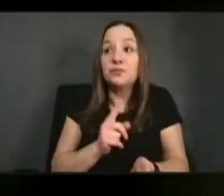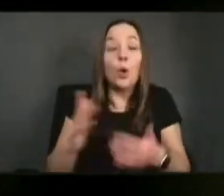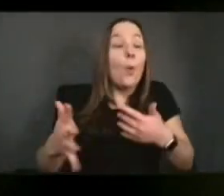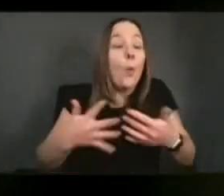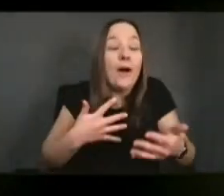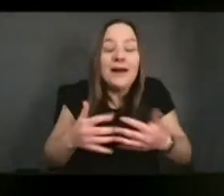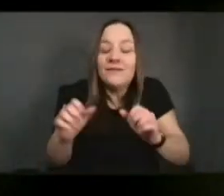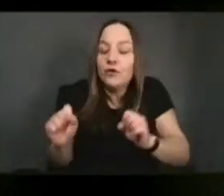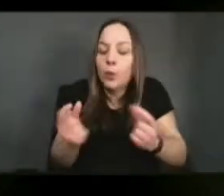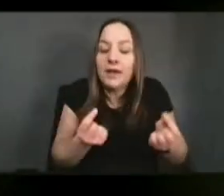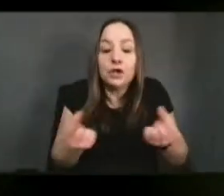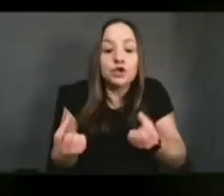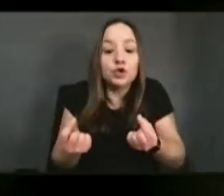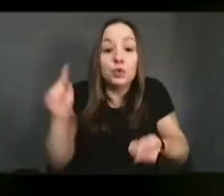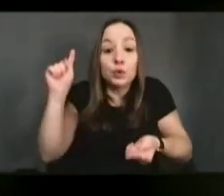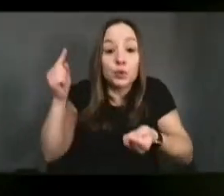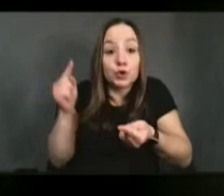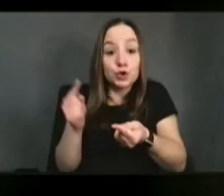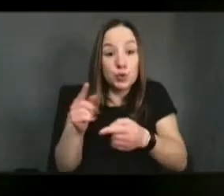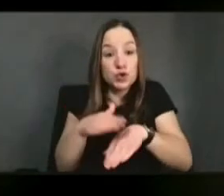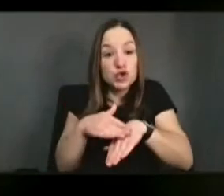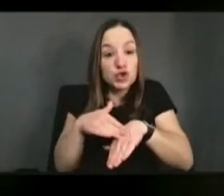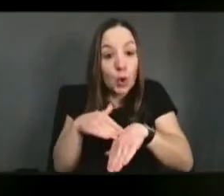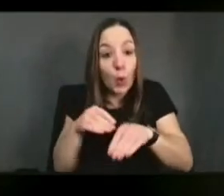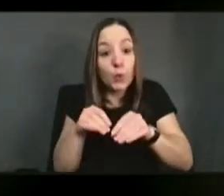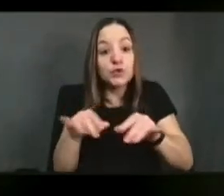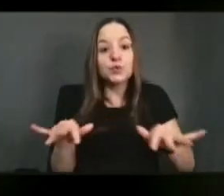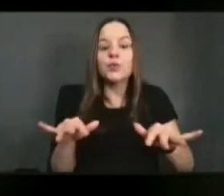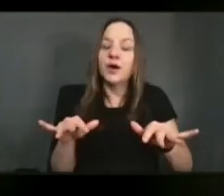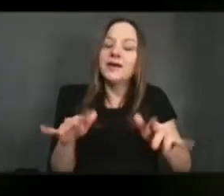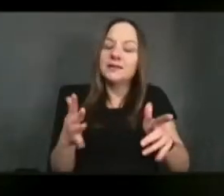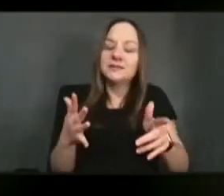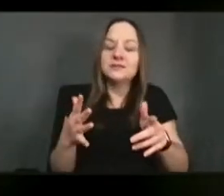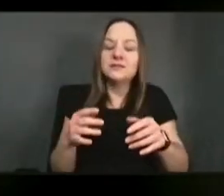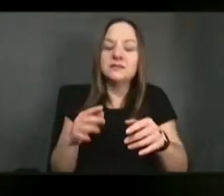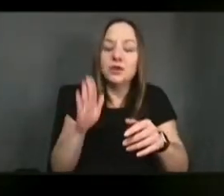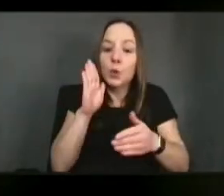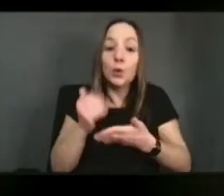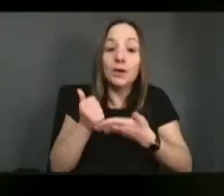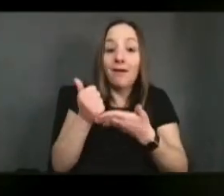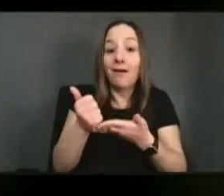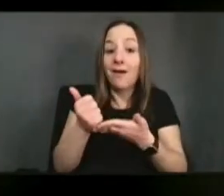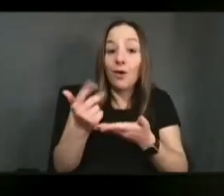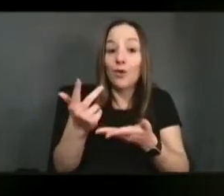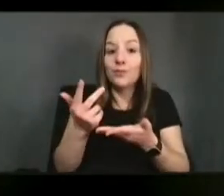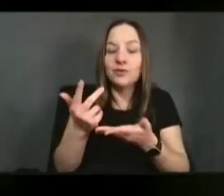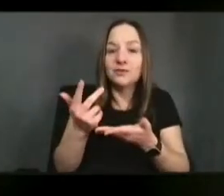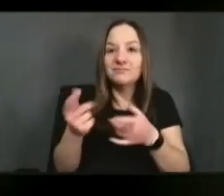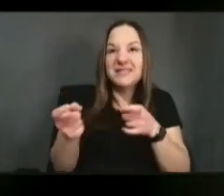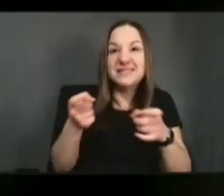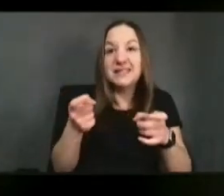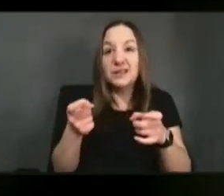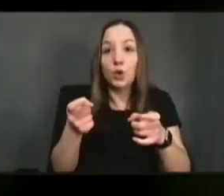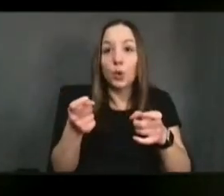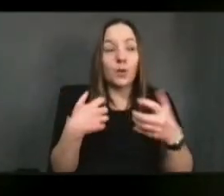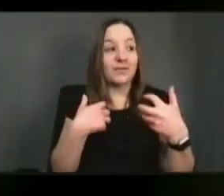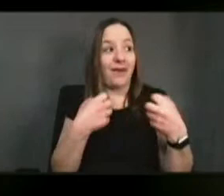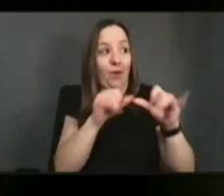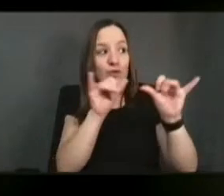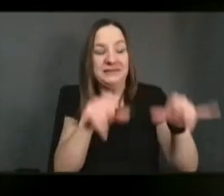the extent that anything we'd do , it slows down the spread, I think actually feels with you